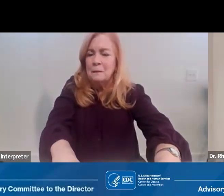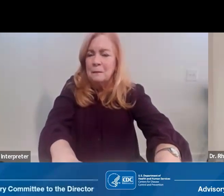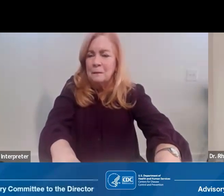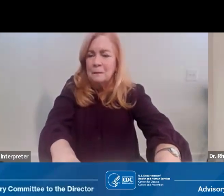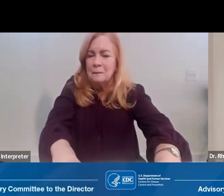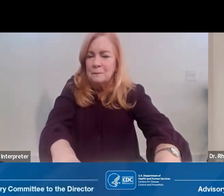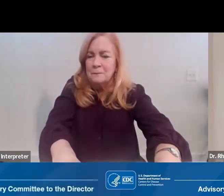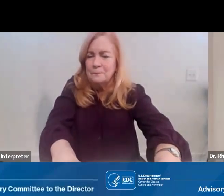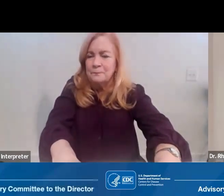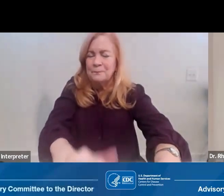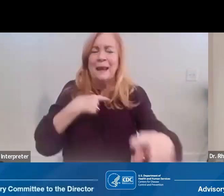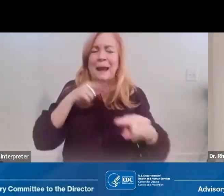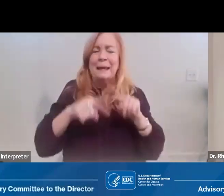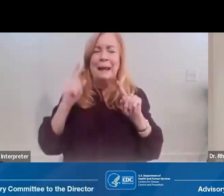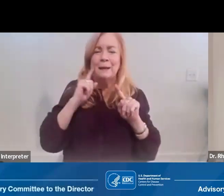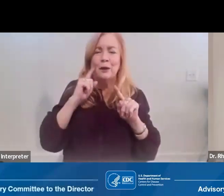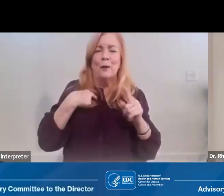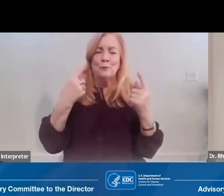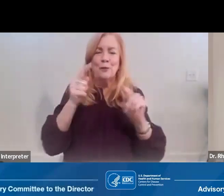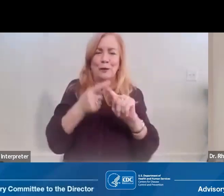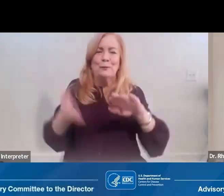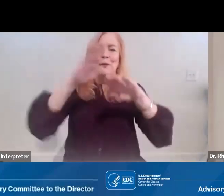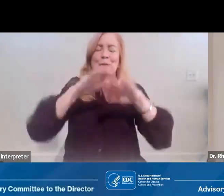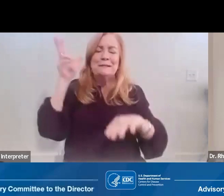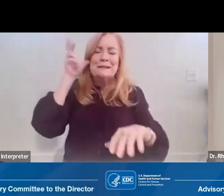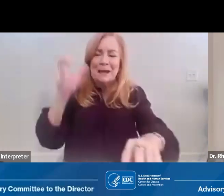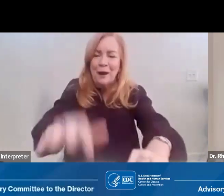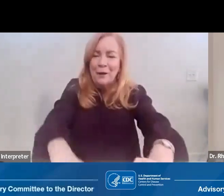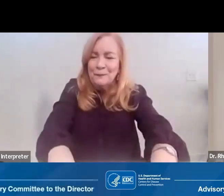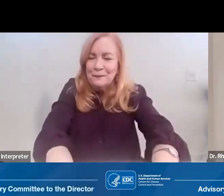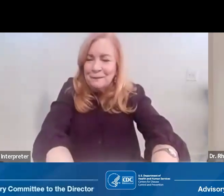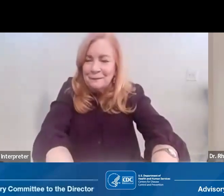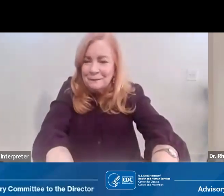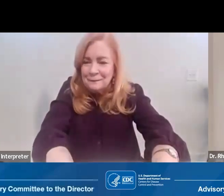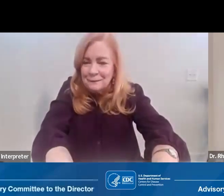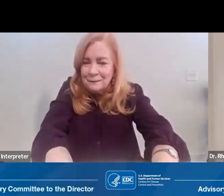When I hear about the goal of One CDC, to me it's like this breaking down these silos,